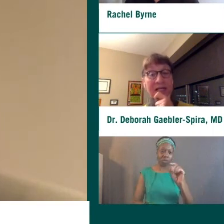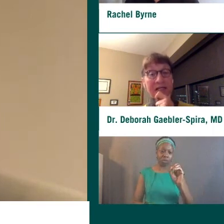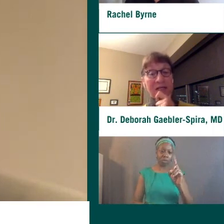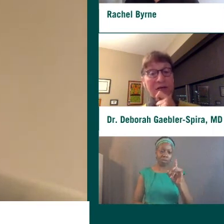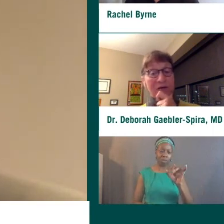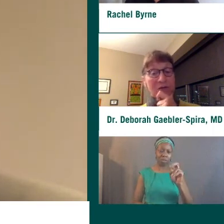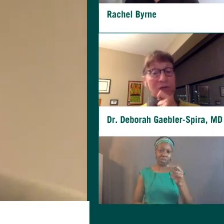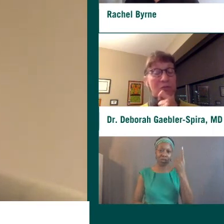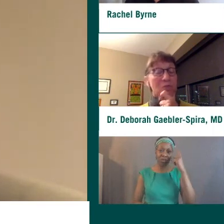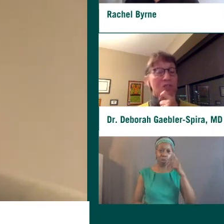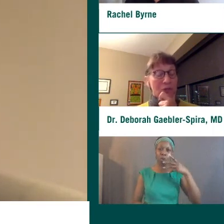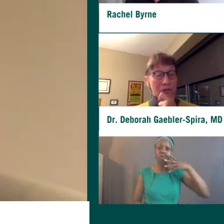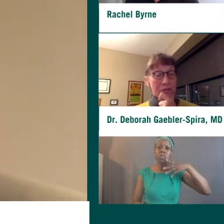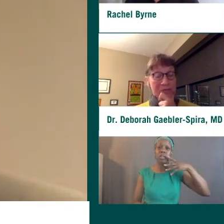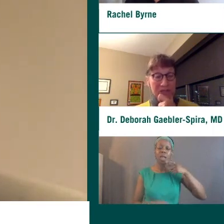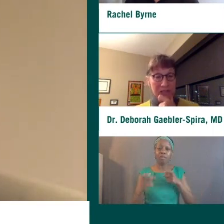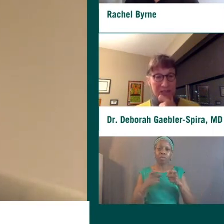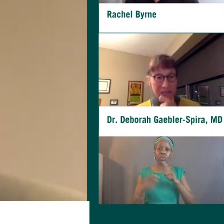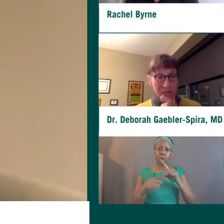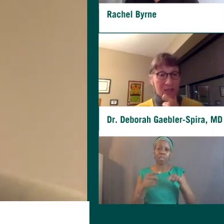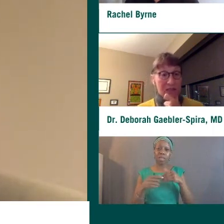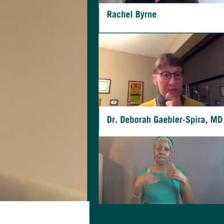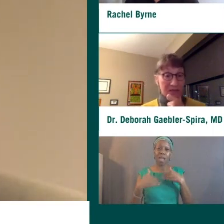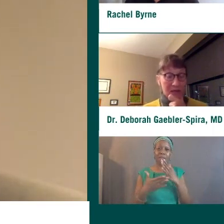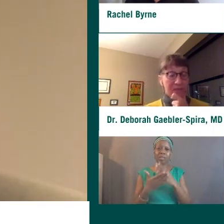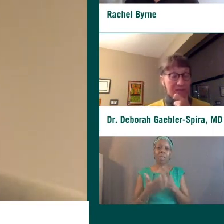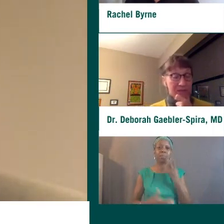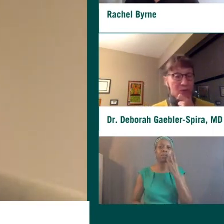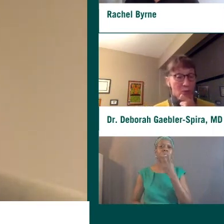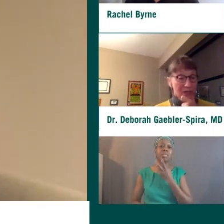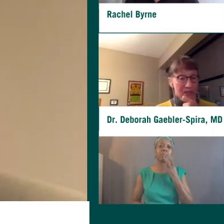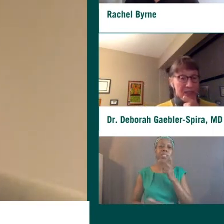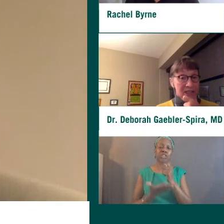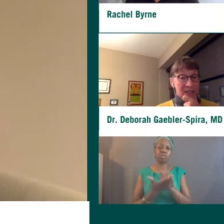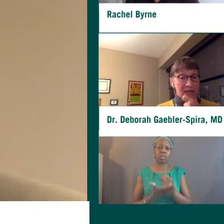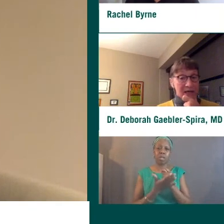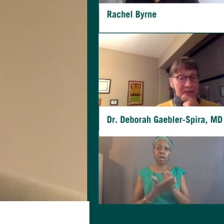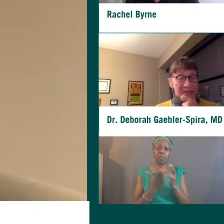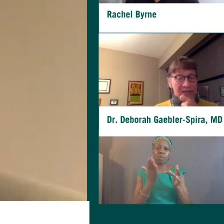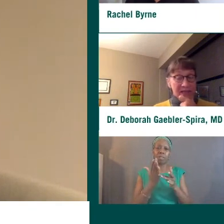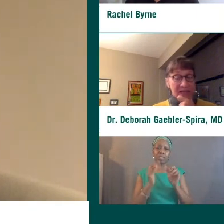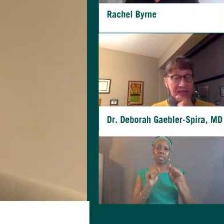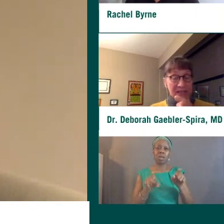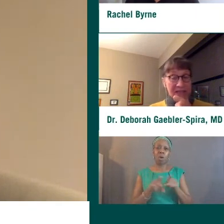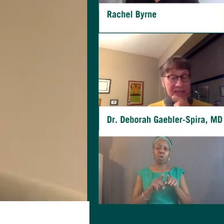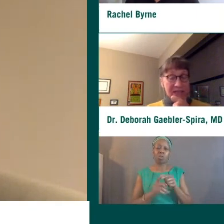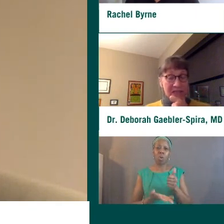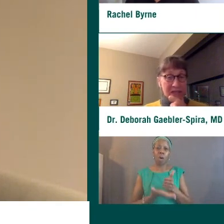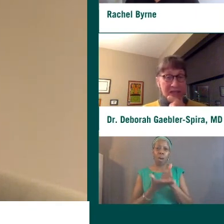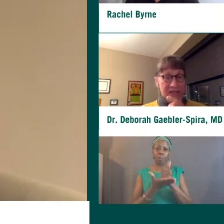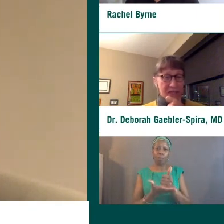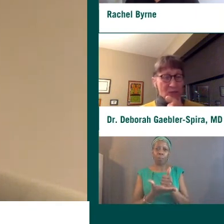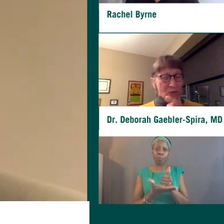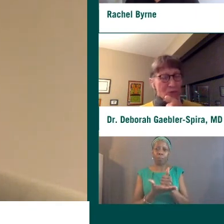And then there are some speech therapy techniques that can be helpful as well. And I think that it's...